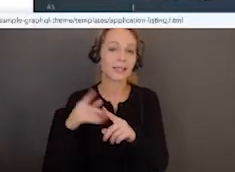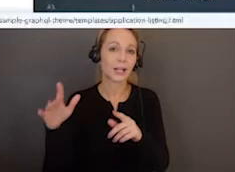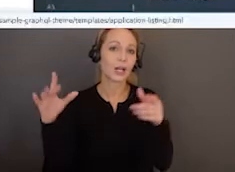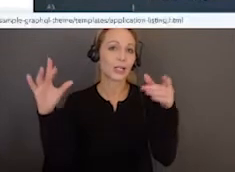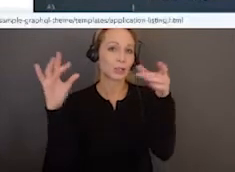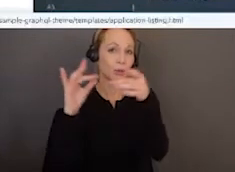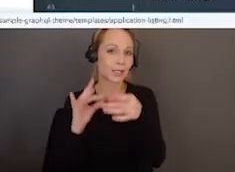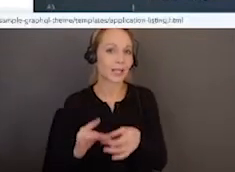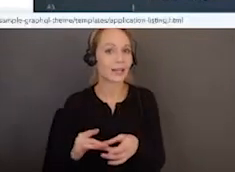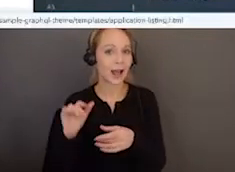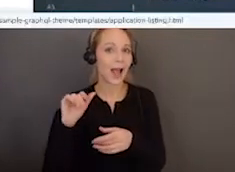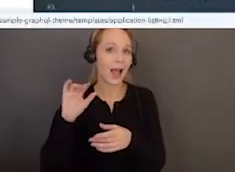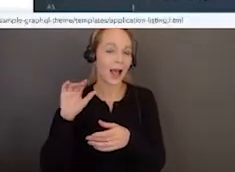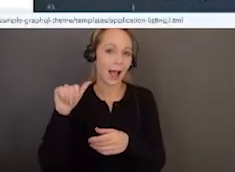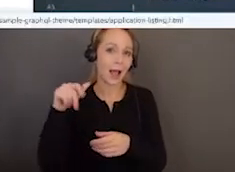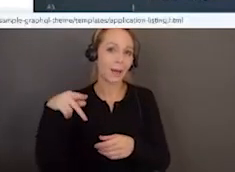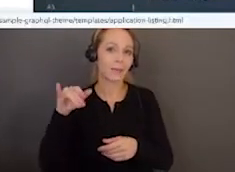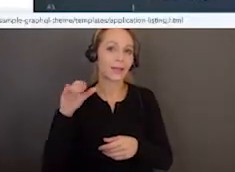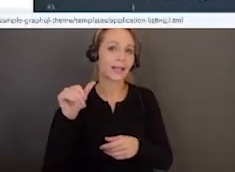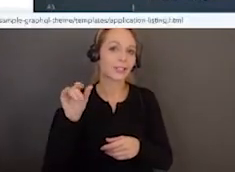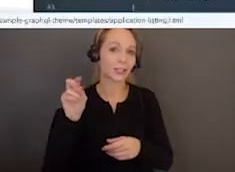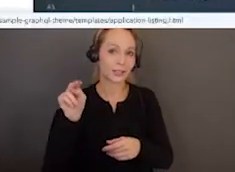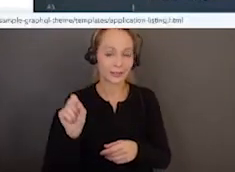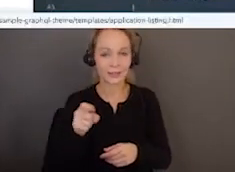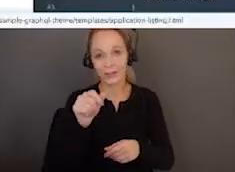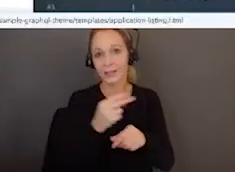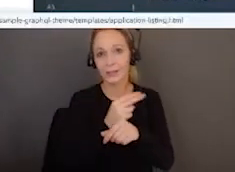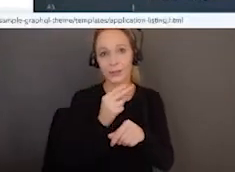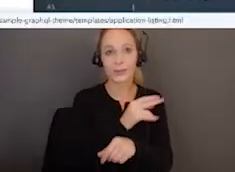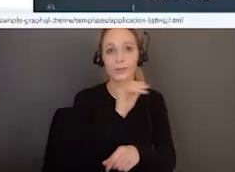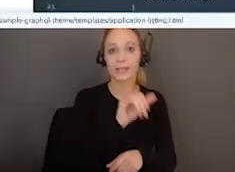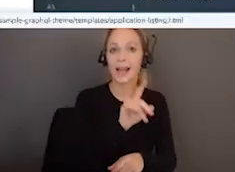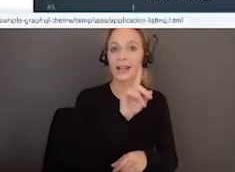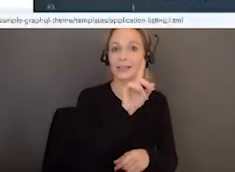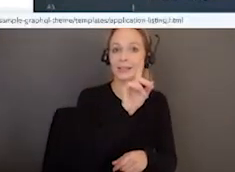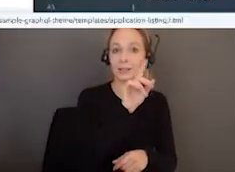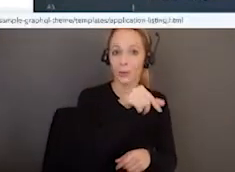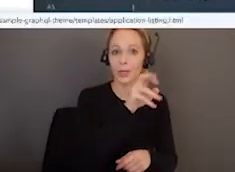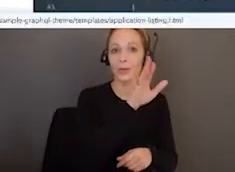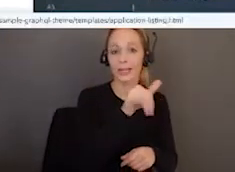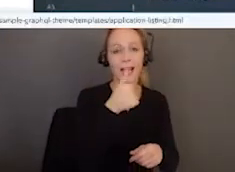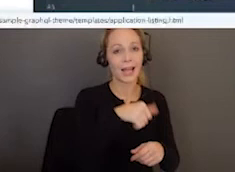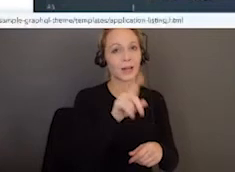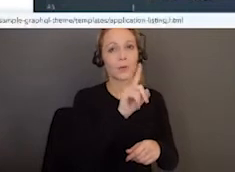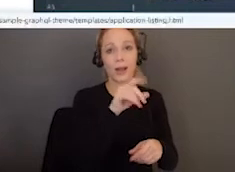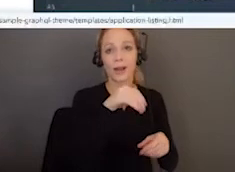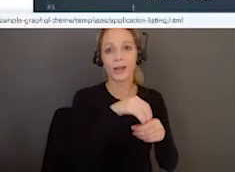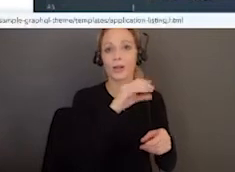SO YOU CAN USE THE ATTACHED QUERY ANYWHERE IN THE TEMPLATE CODE AND IN YOUR MODULES CODE IF YOU WANT TO.